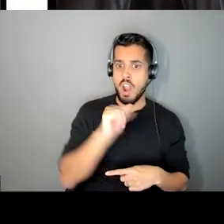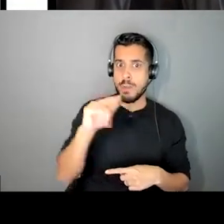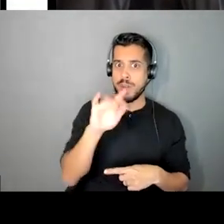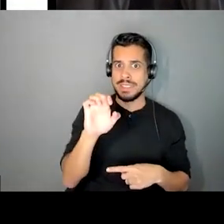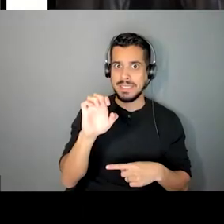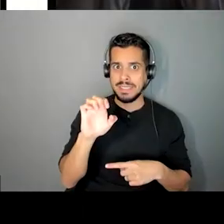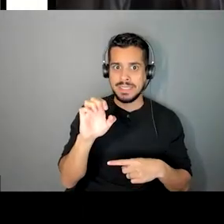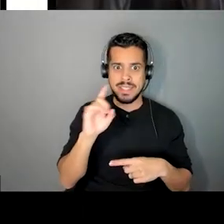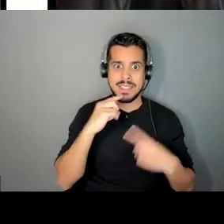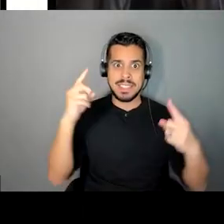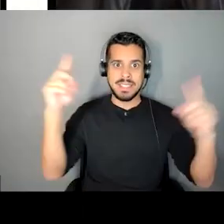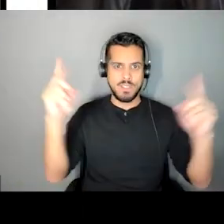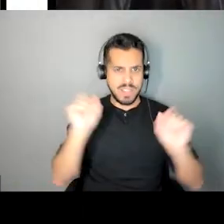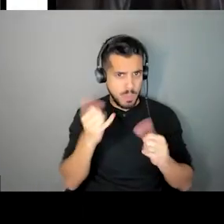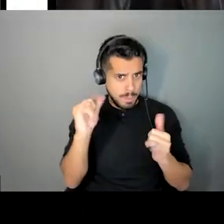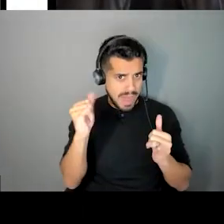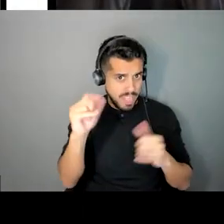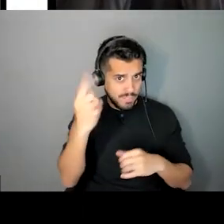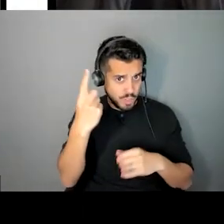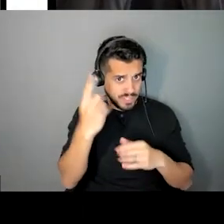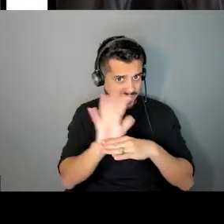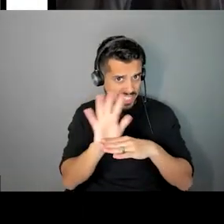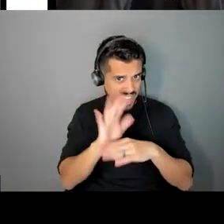So if we could play the first video, that'd be great. I think it's Ian.